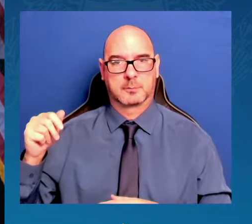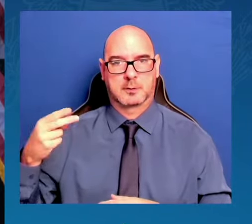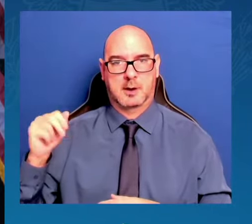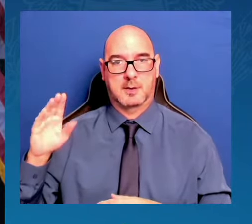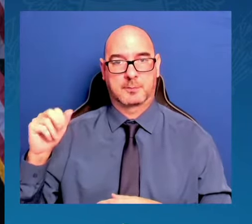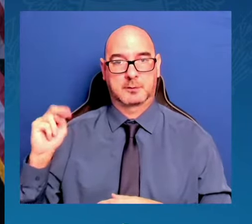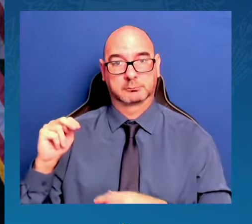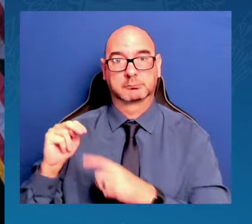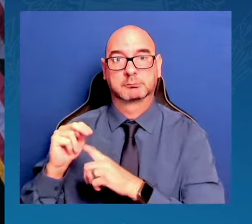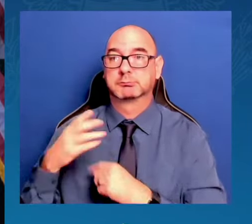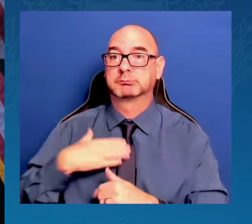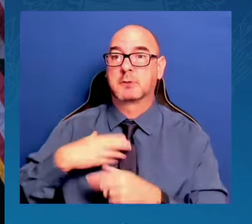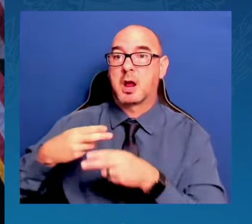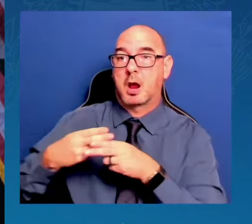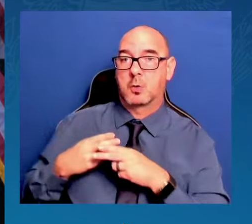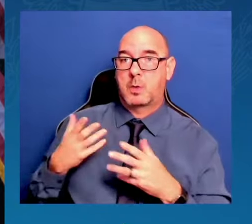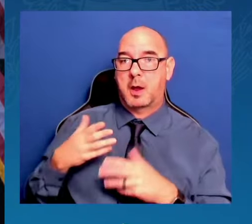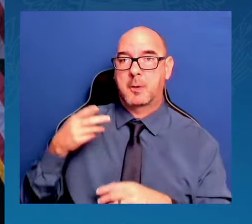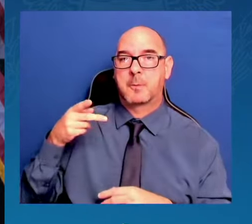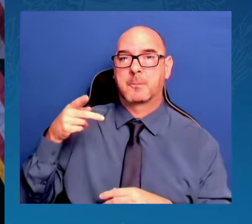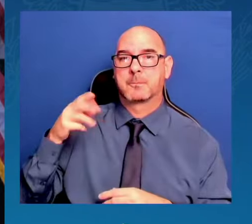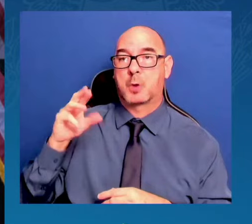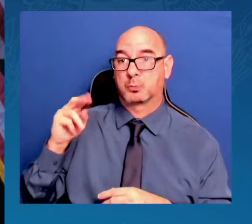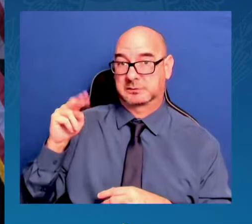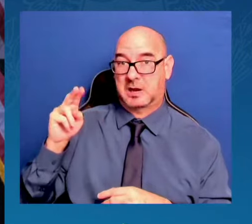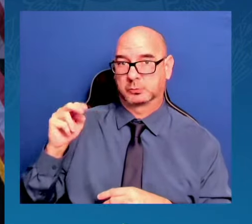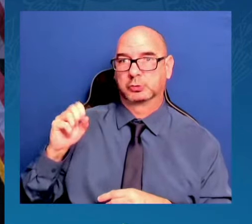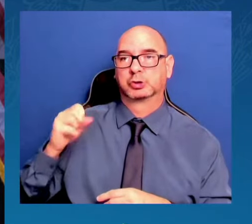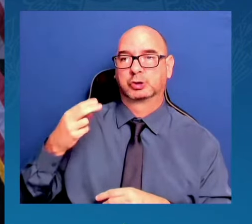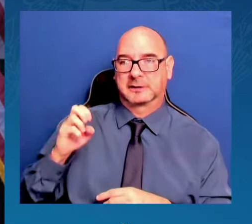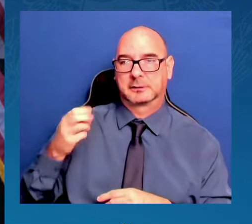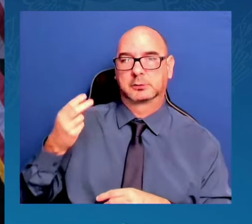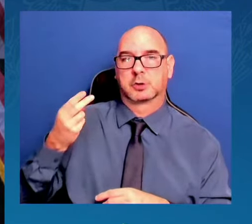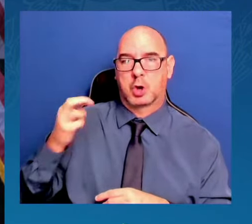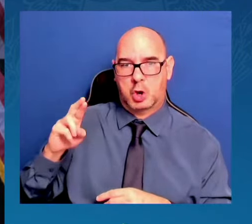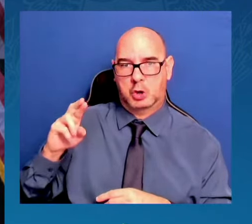For almost 14 years now, I have been honored to serve as an abortion care physician